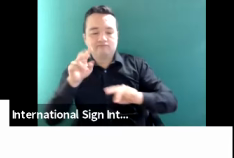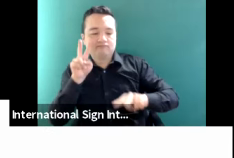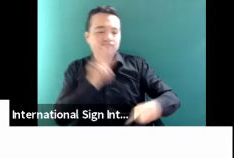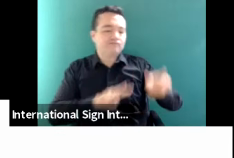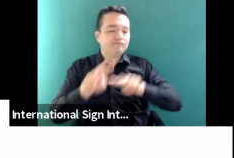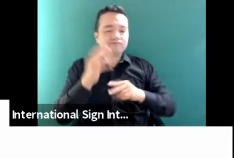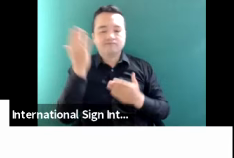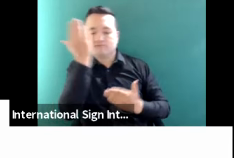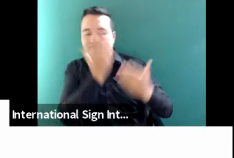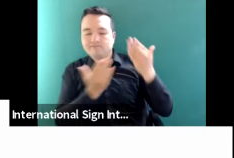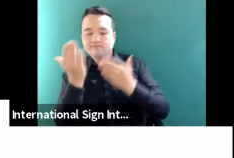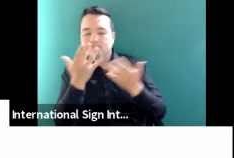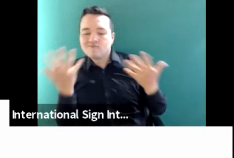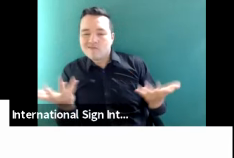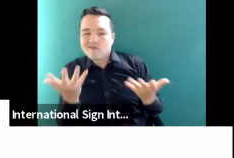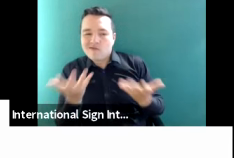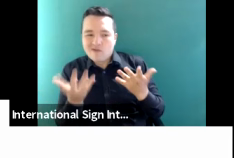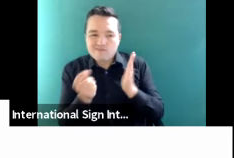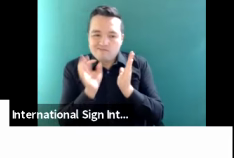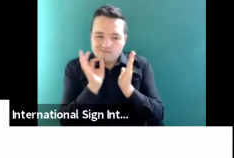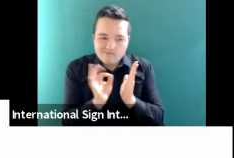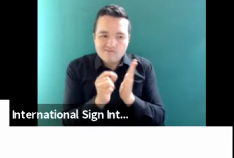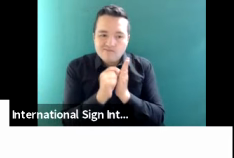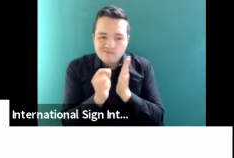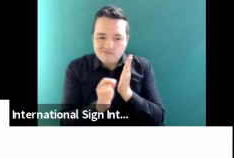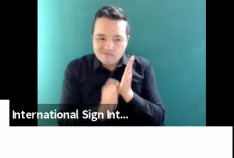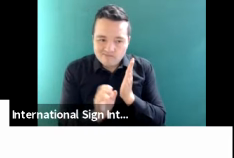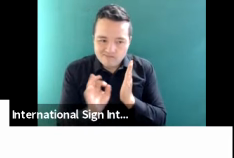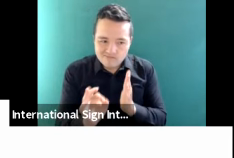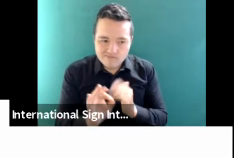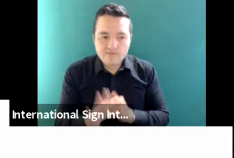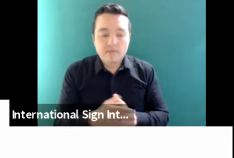The DARE Index is actually very specific framework to collect the data and to analyze results.